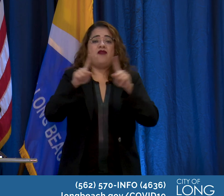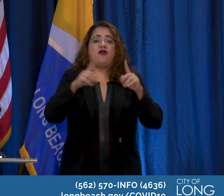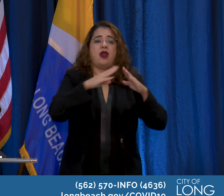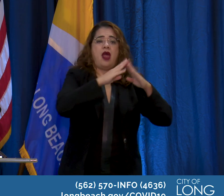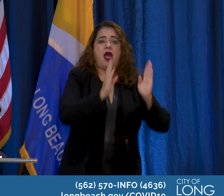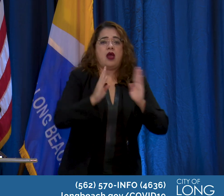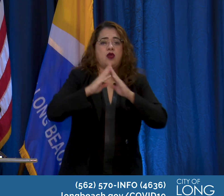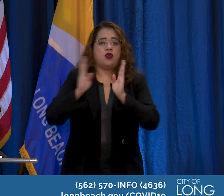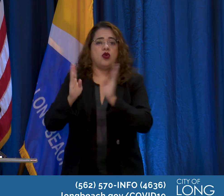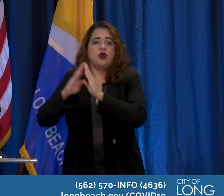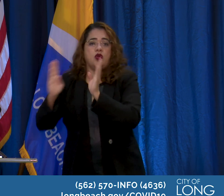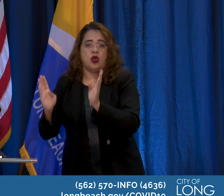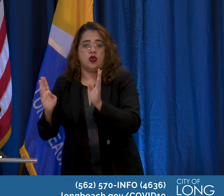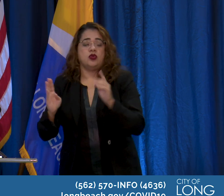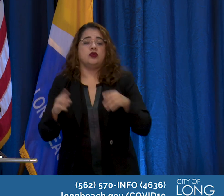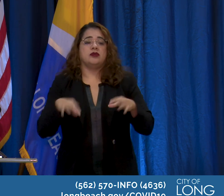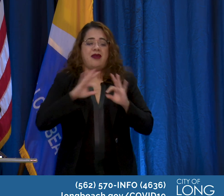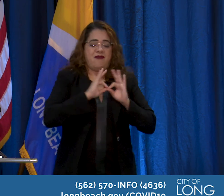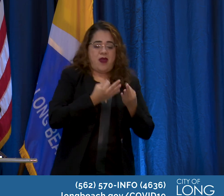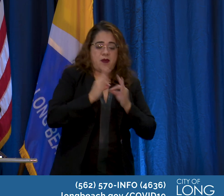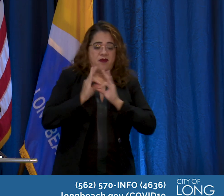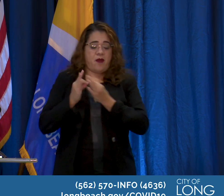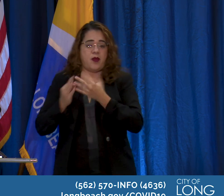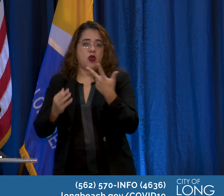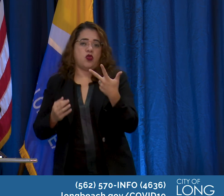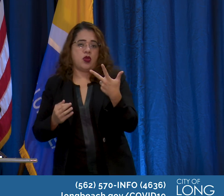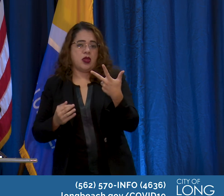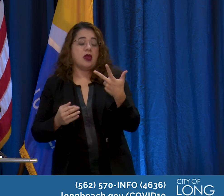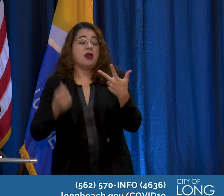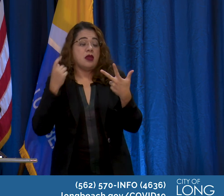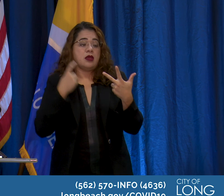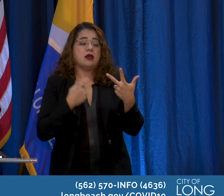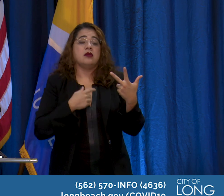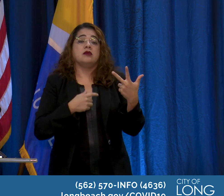consistency of the households interacting, so in other words only gathering with the